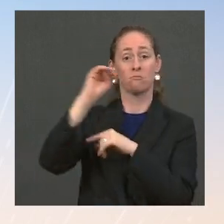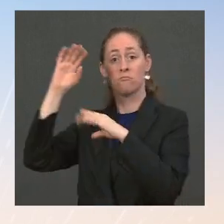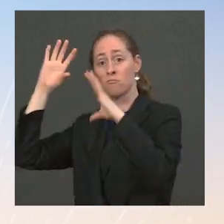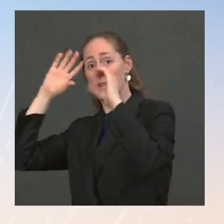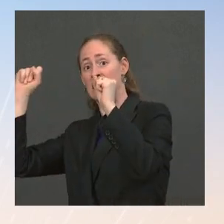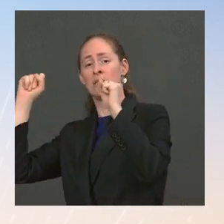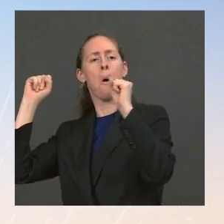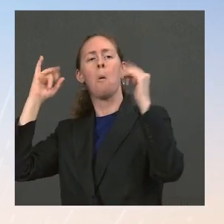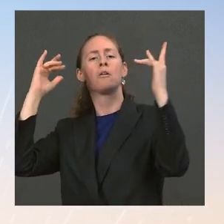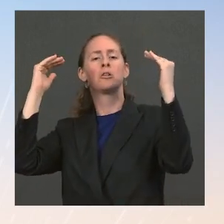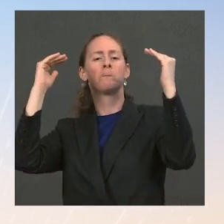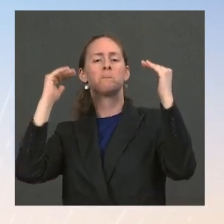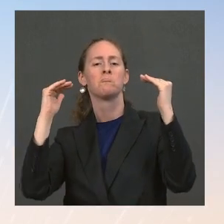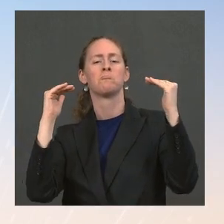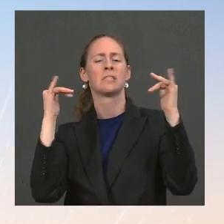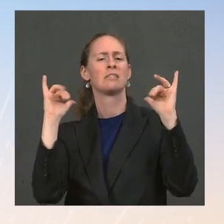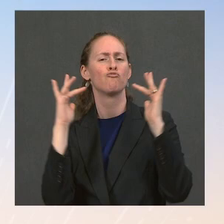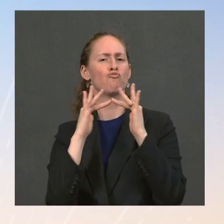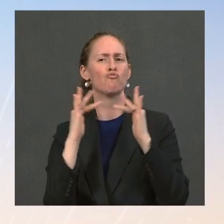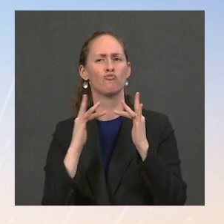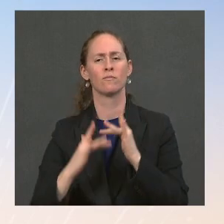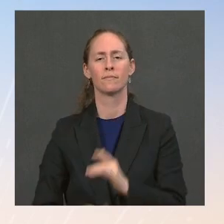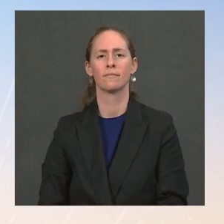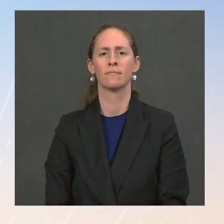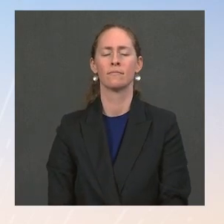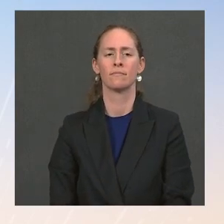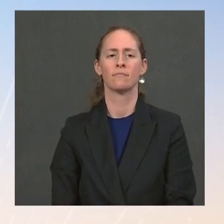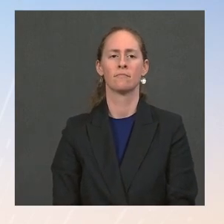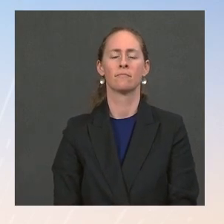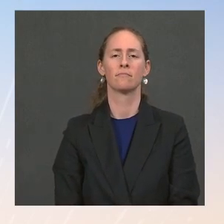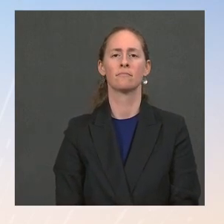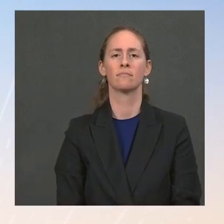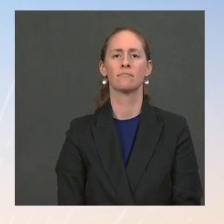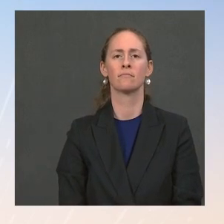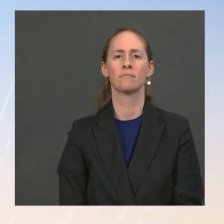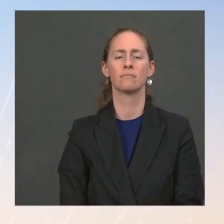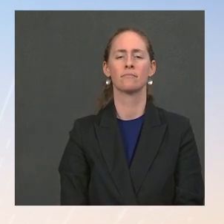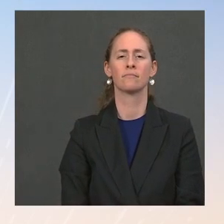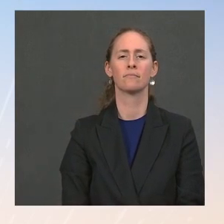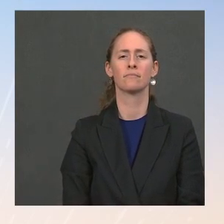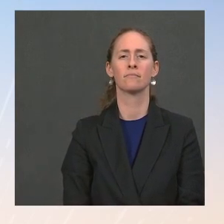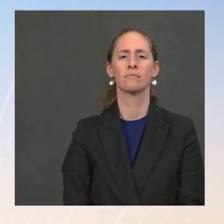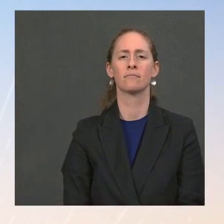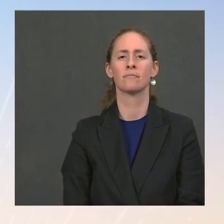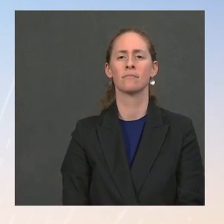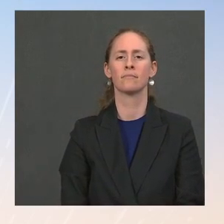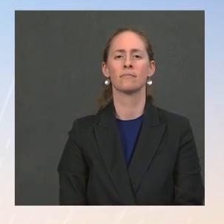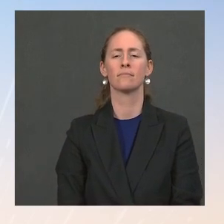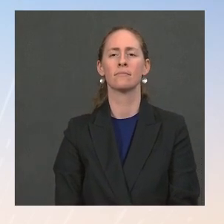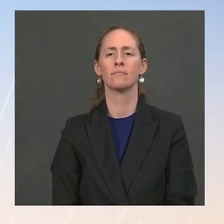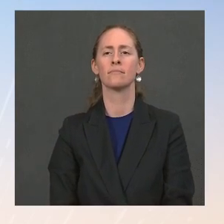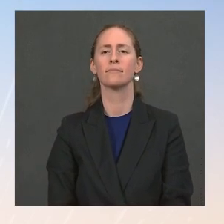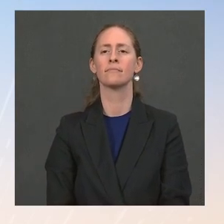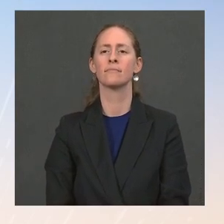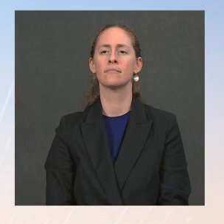The Press: On immigration: The President has spoken about giving pathway to citizenship for illegal -- both undocumented DREAMers as well,